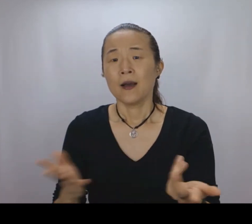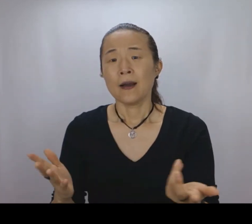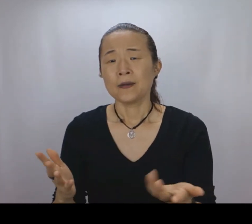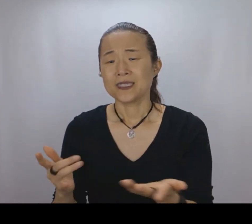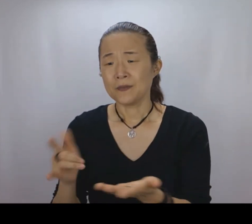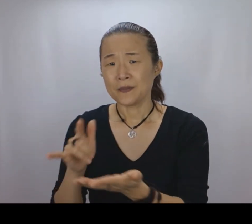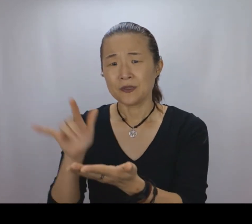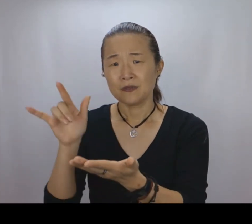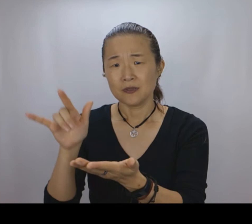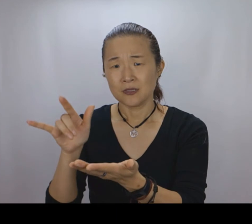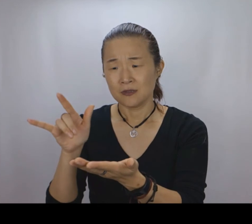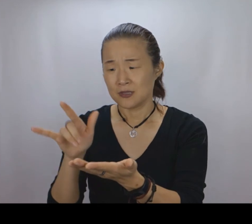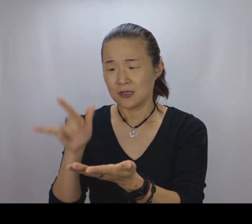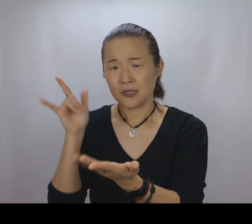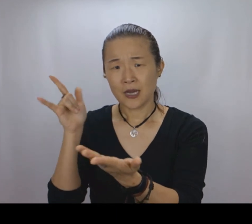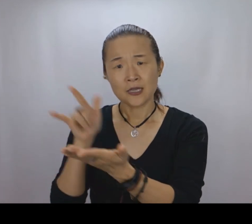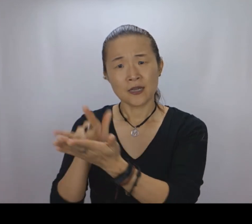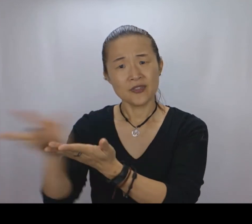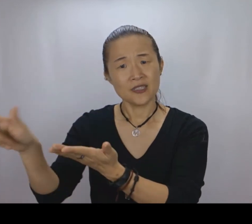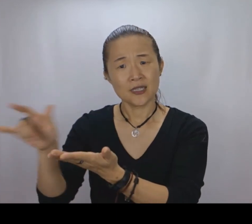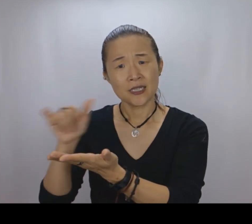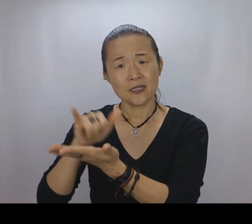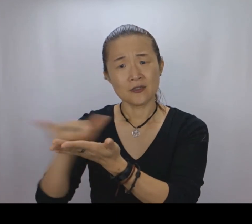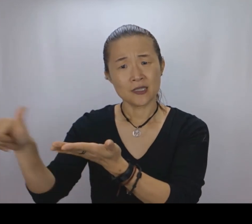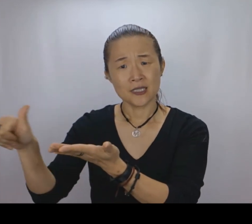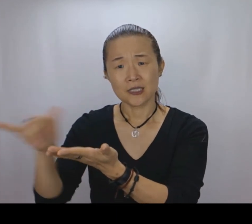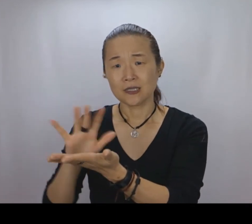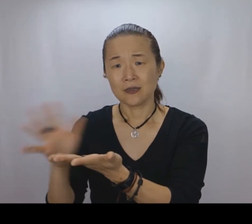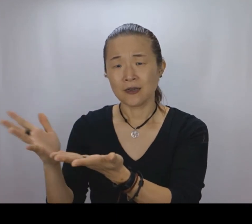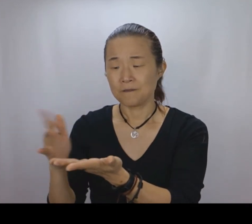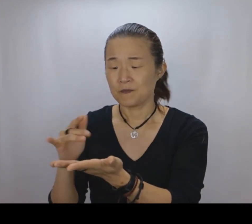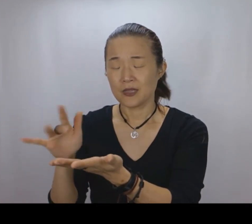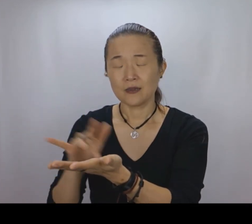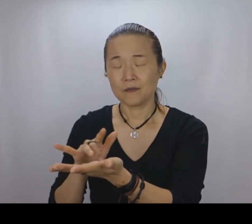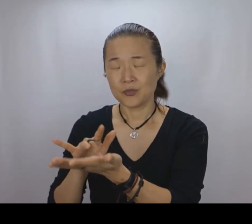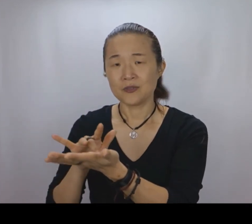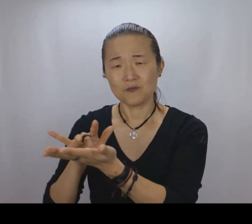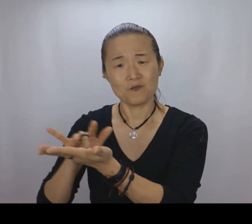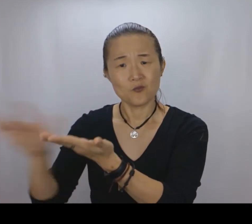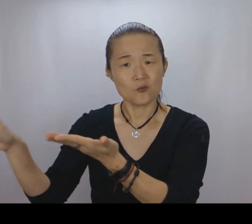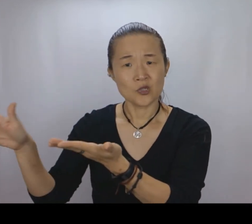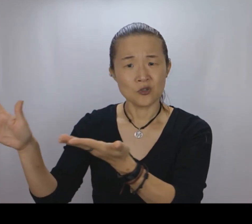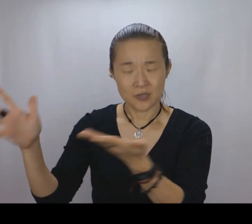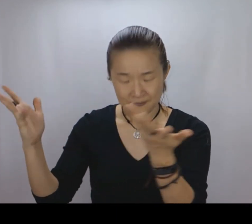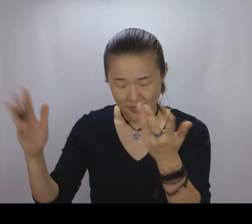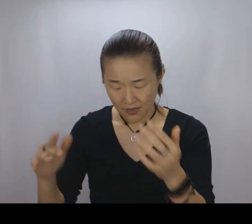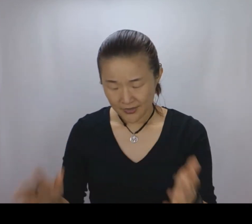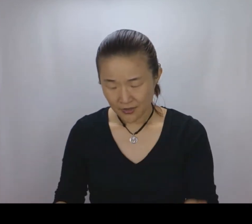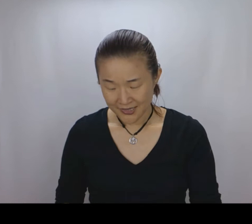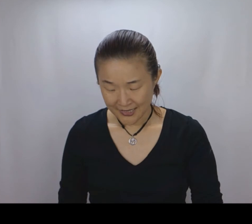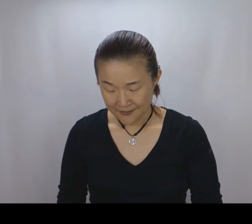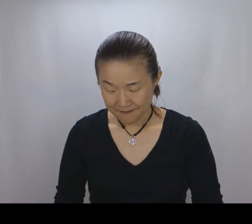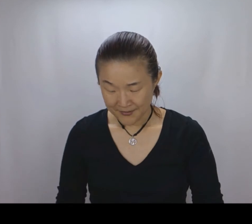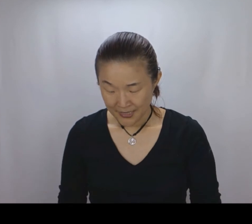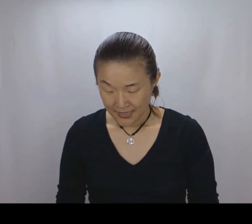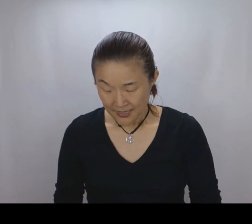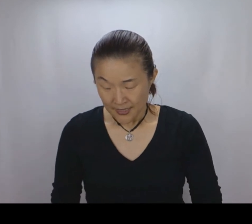Some people use the "I love you" sign, or this but rude it's all the same.